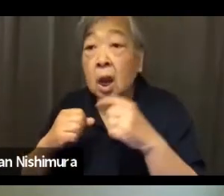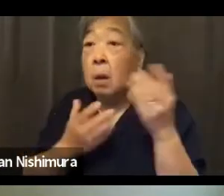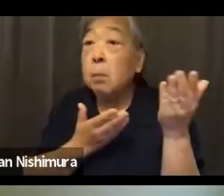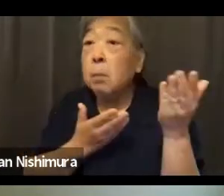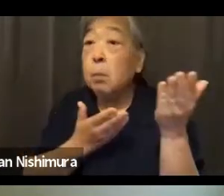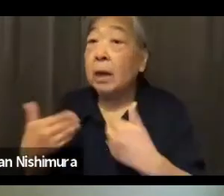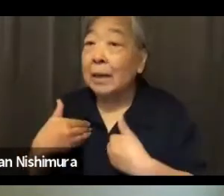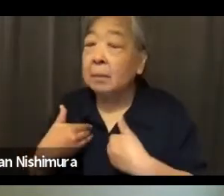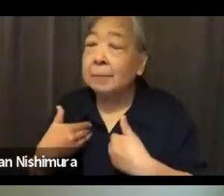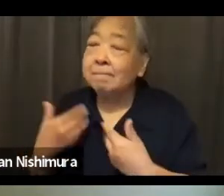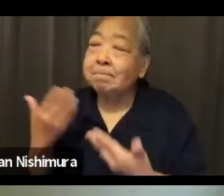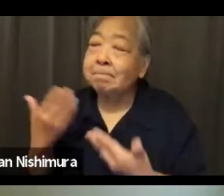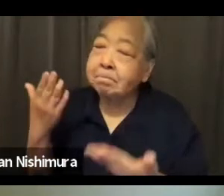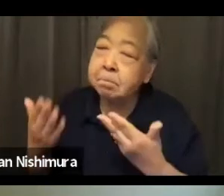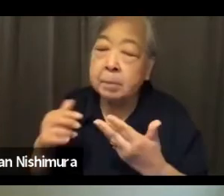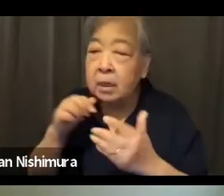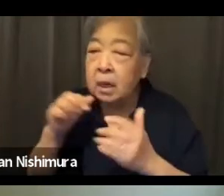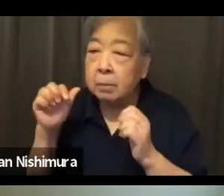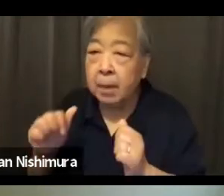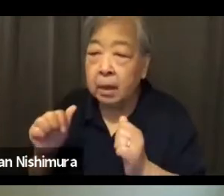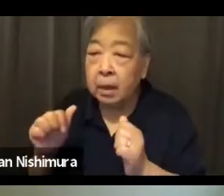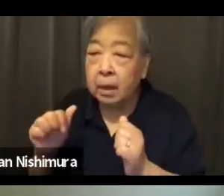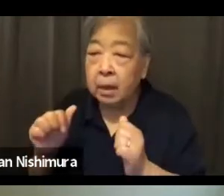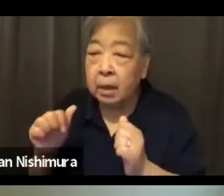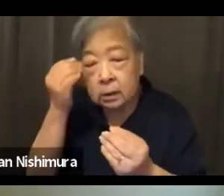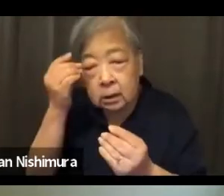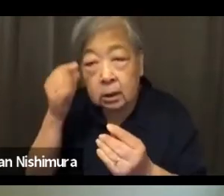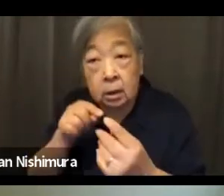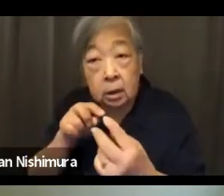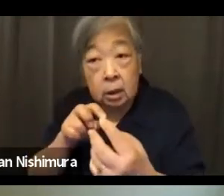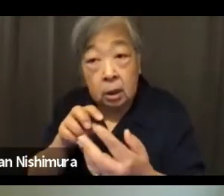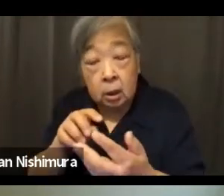out alternatives with the student, when possible.